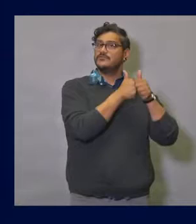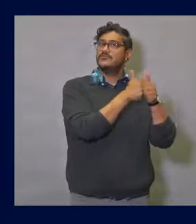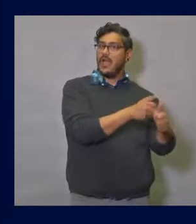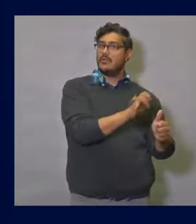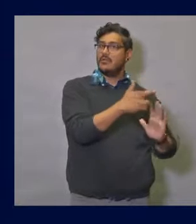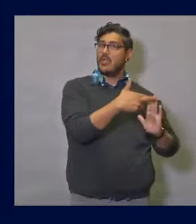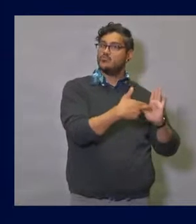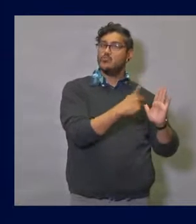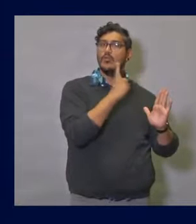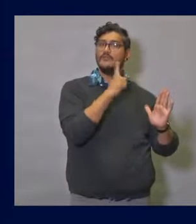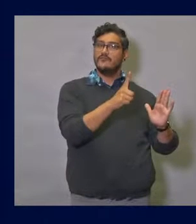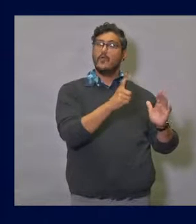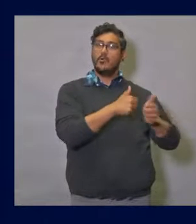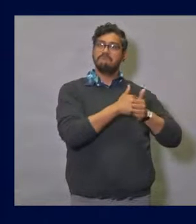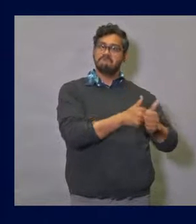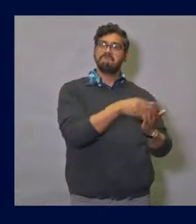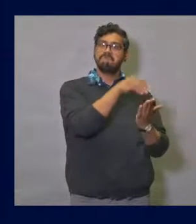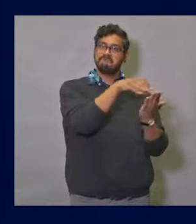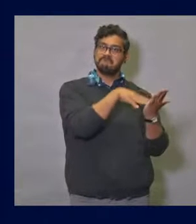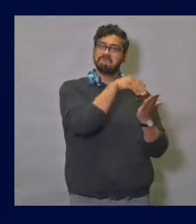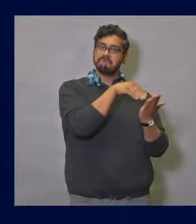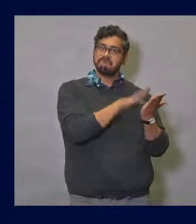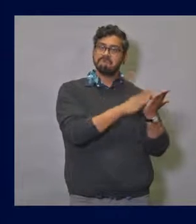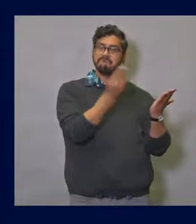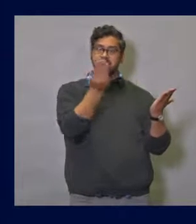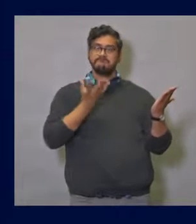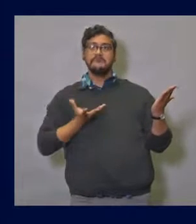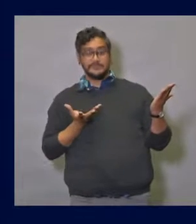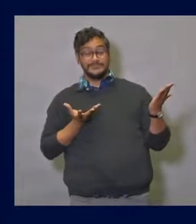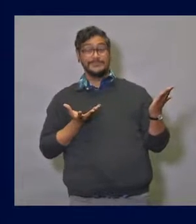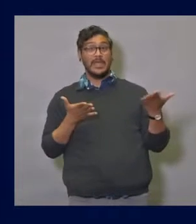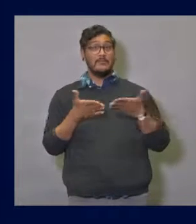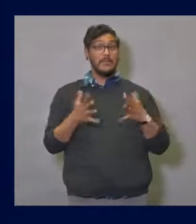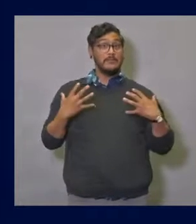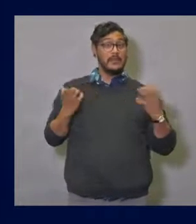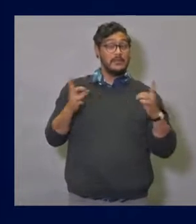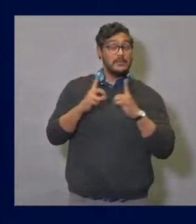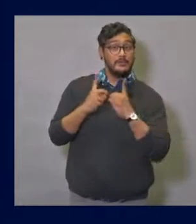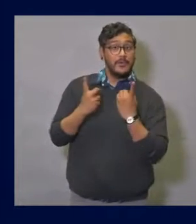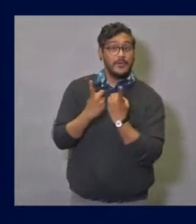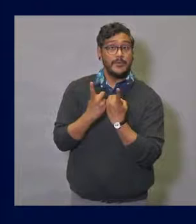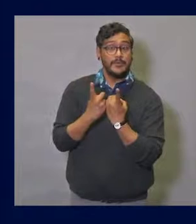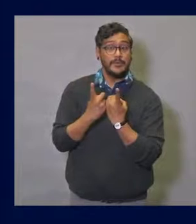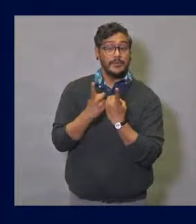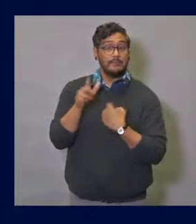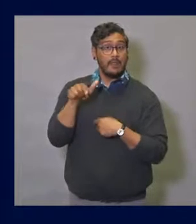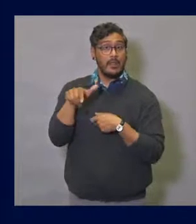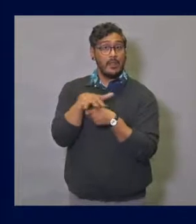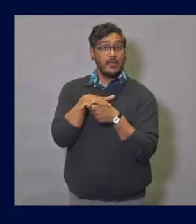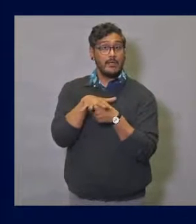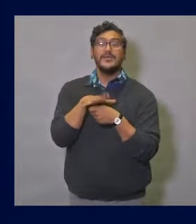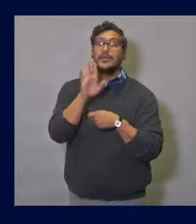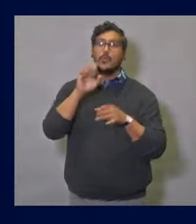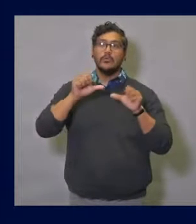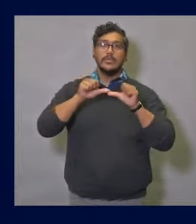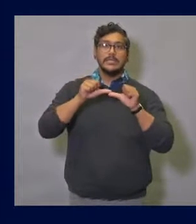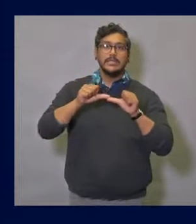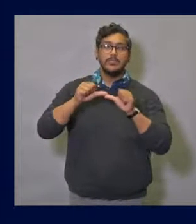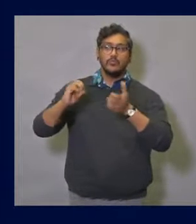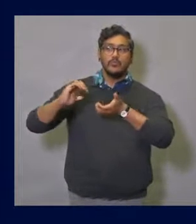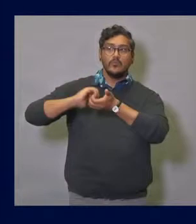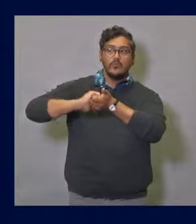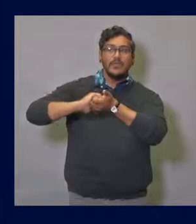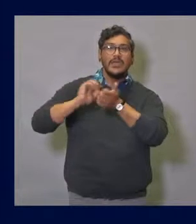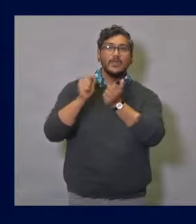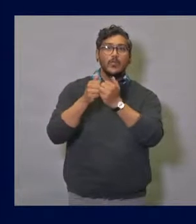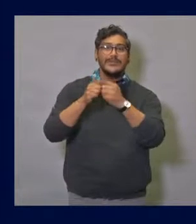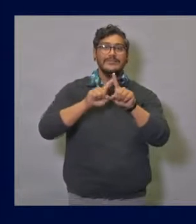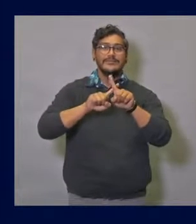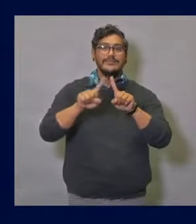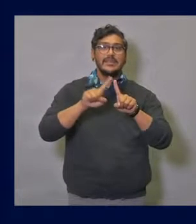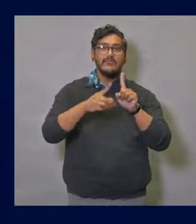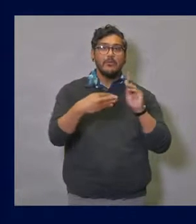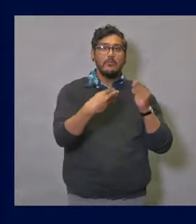PERIODO DE TRANSICIÓN AL ÁREA